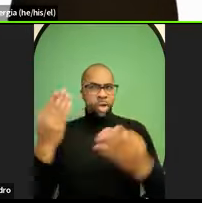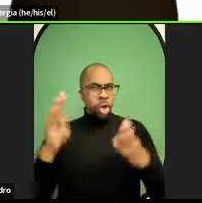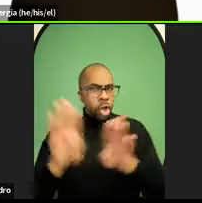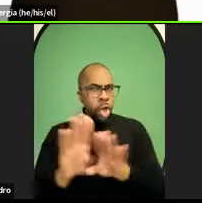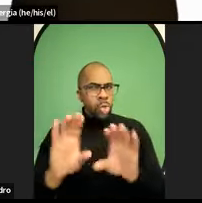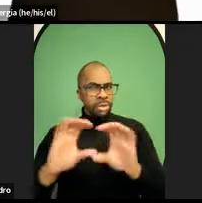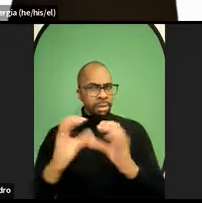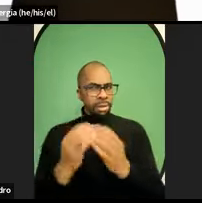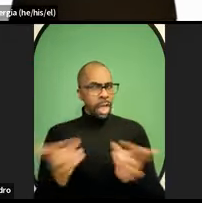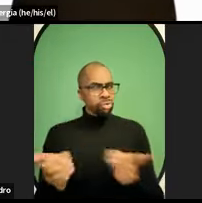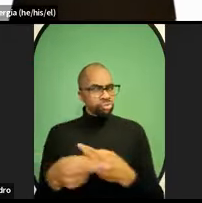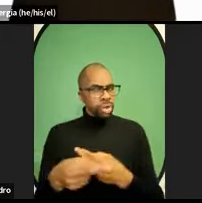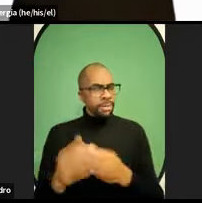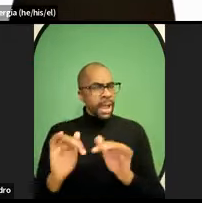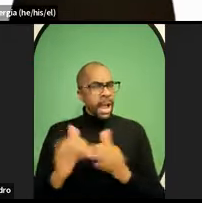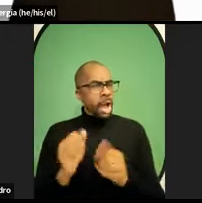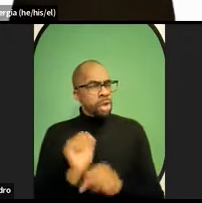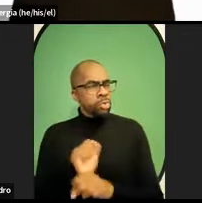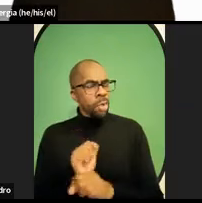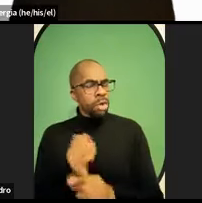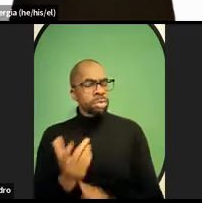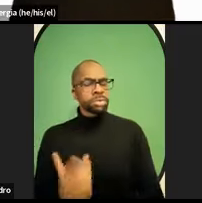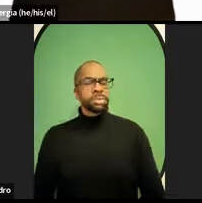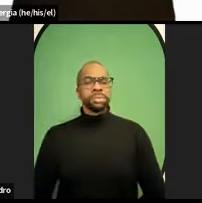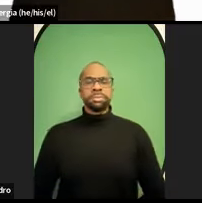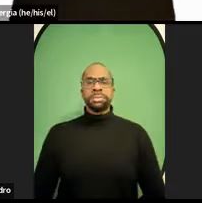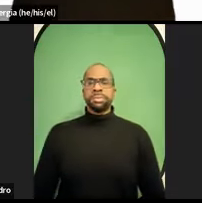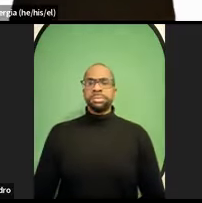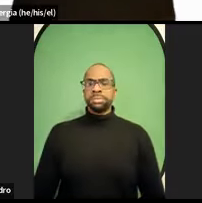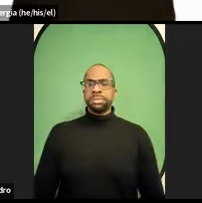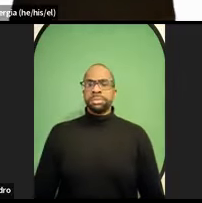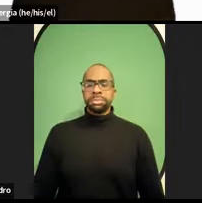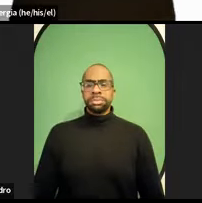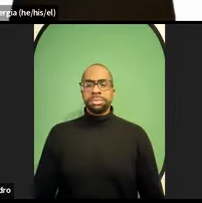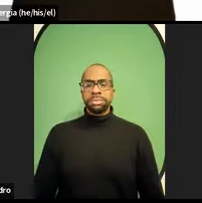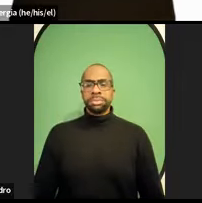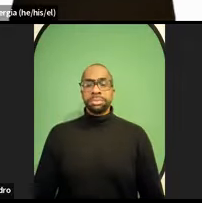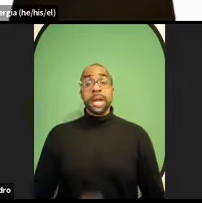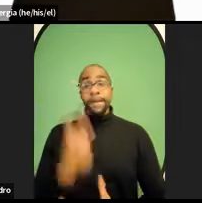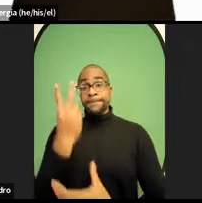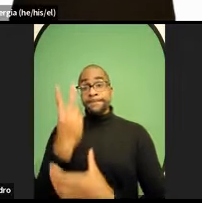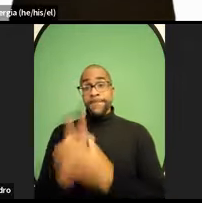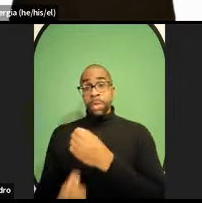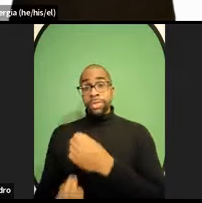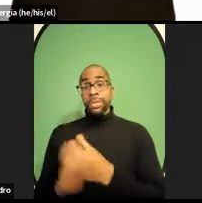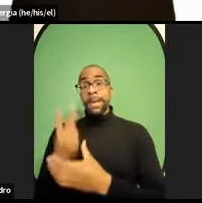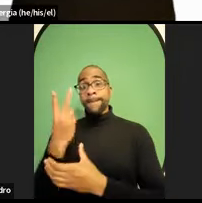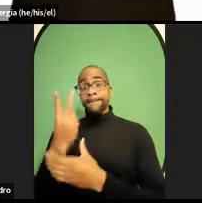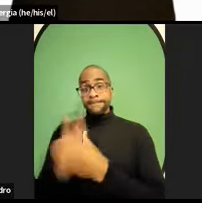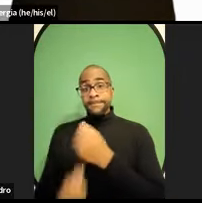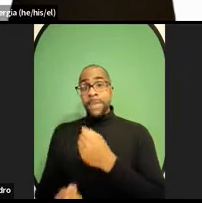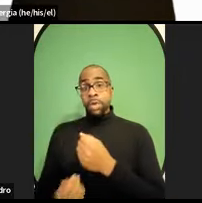school or is it just like they shut down the classroom. how does How does that work. Yeah, so.